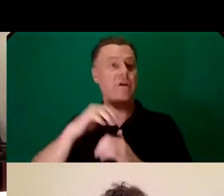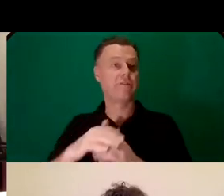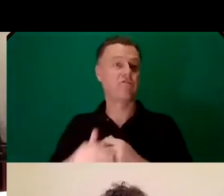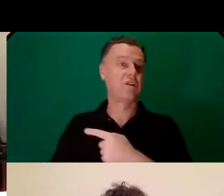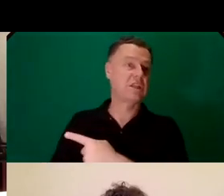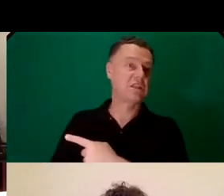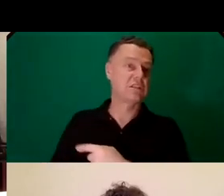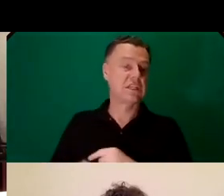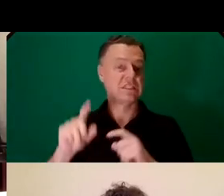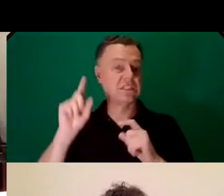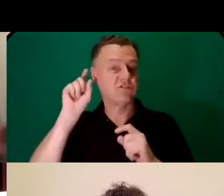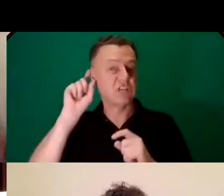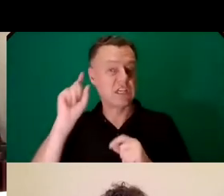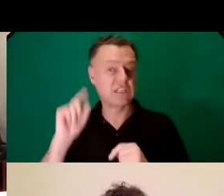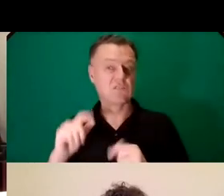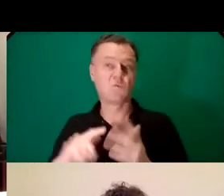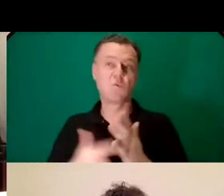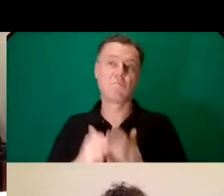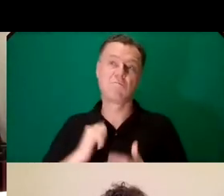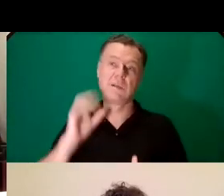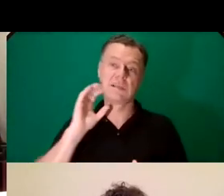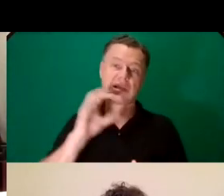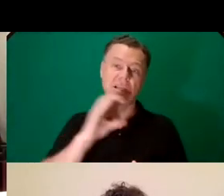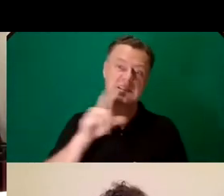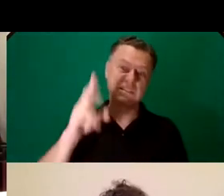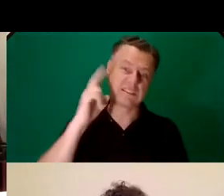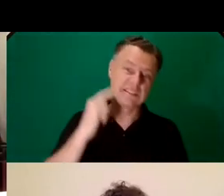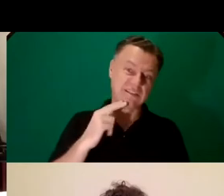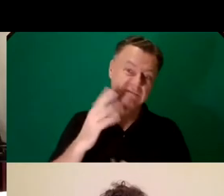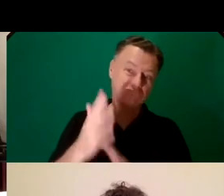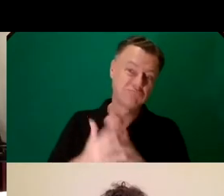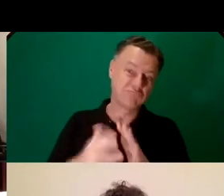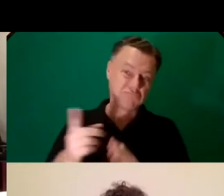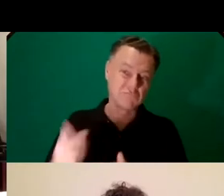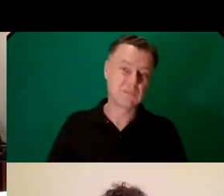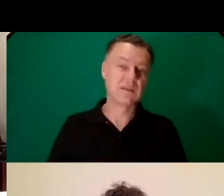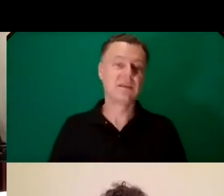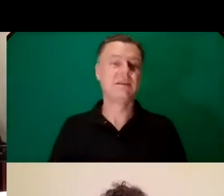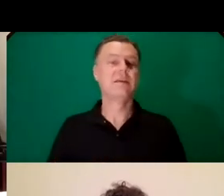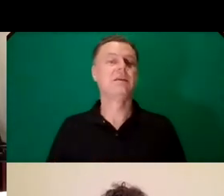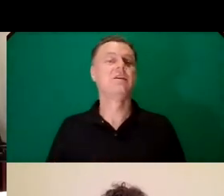hearing aids" or "my cousin is deaf". So there are a few people that came from that very